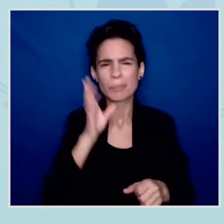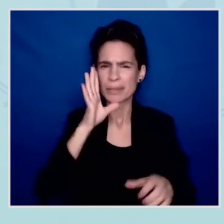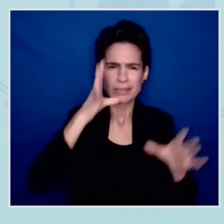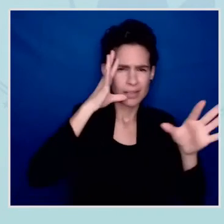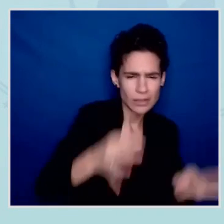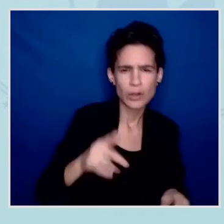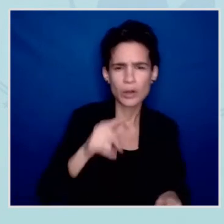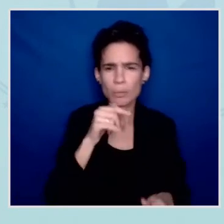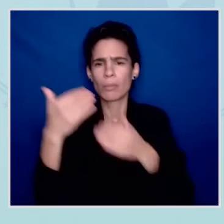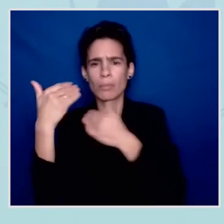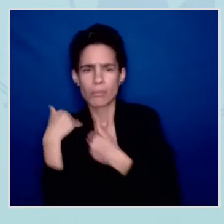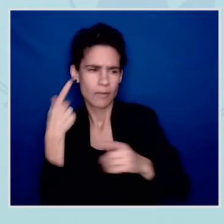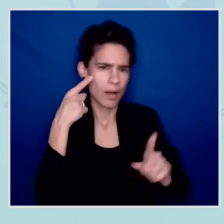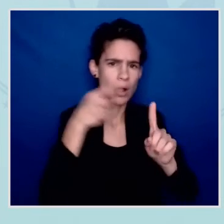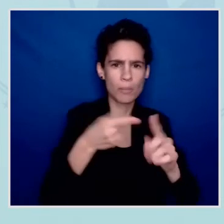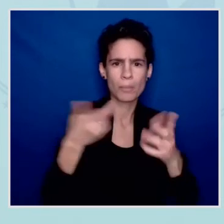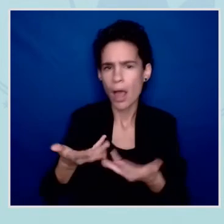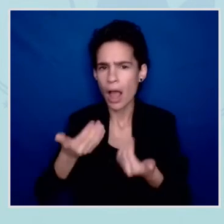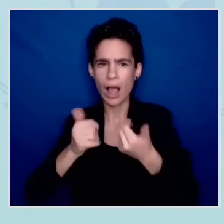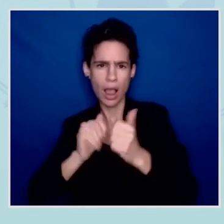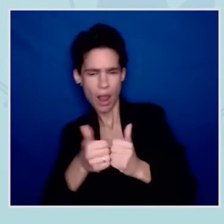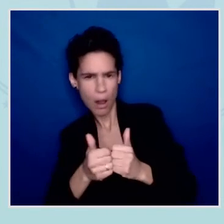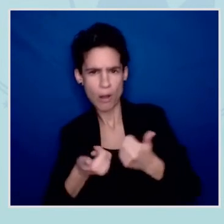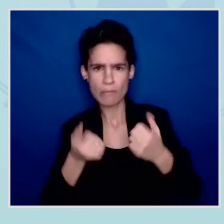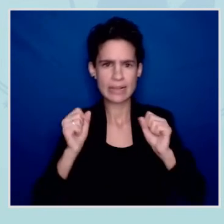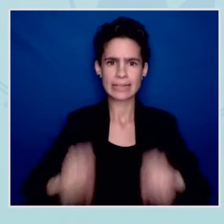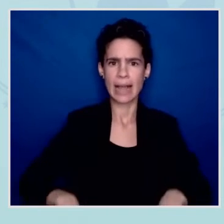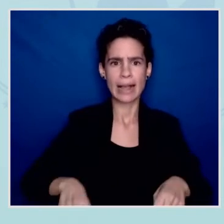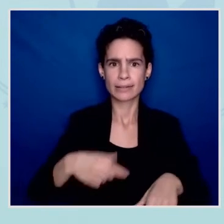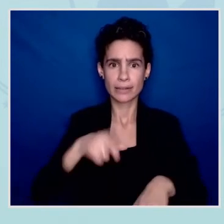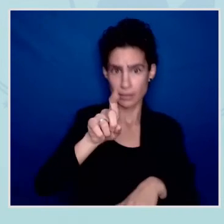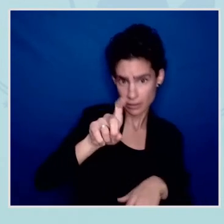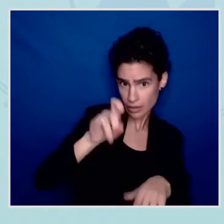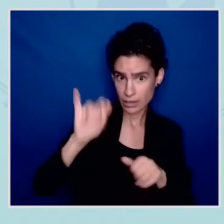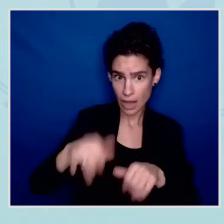WILL BE HELD TO ACCOUNT? I WILL COMMIT THAT OUR JUSTICE DEPARTMENT AND OUR